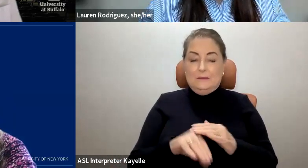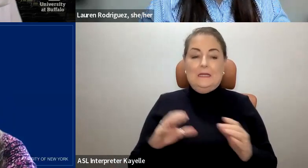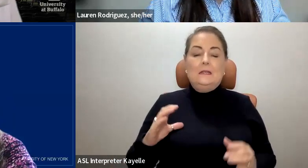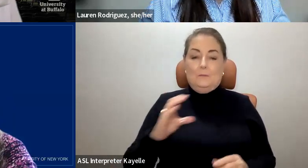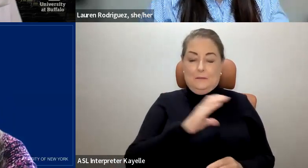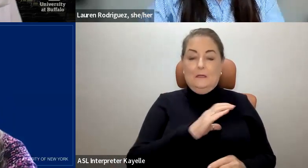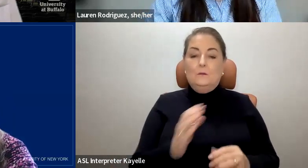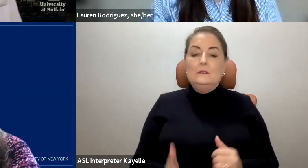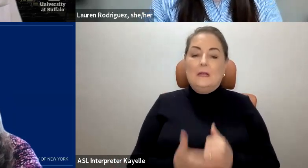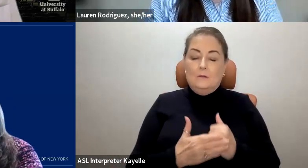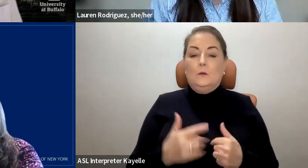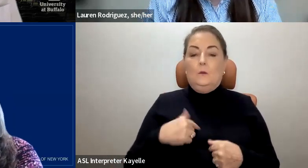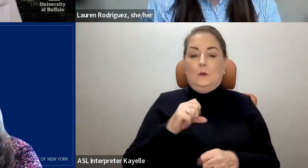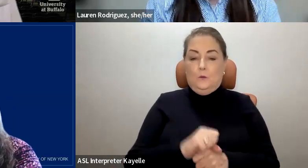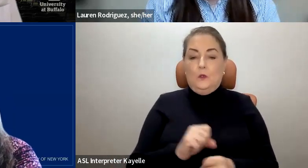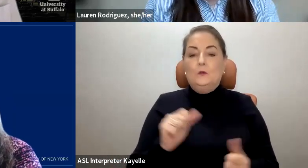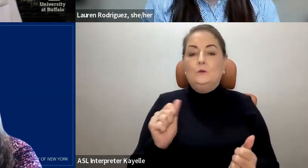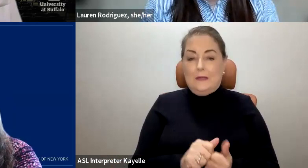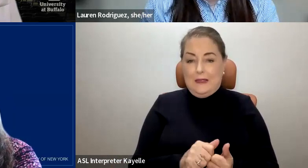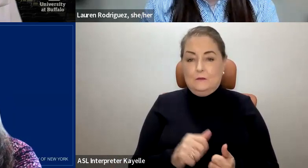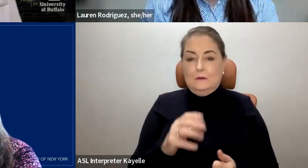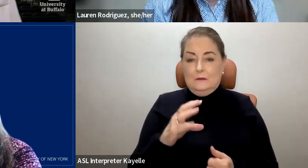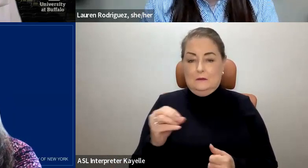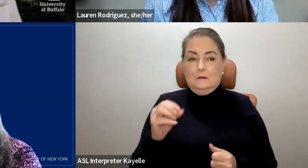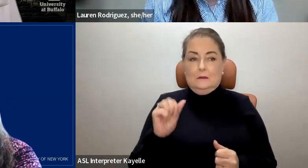that we were working together and we could really look at